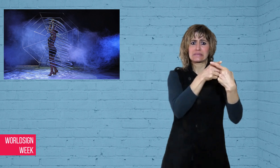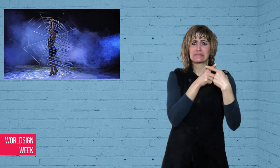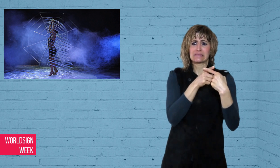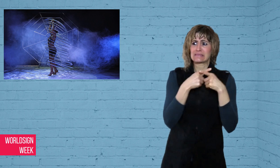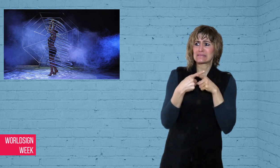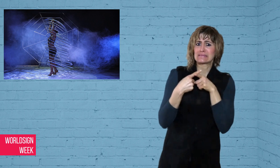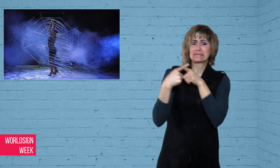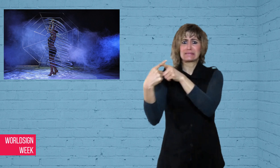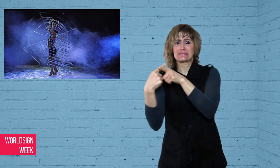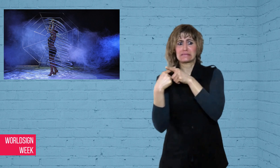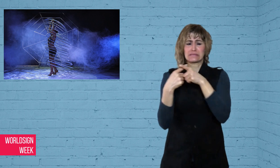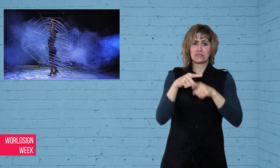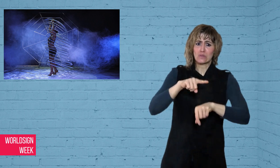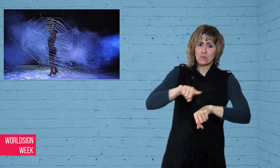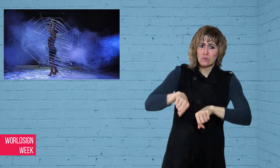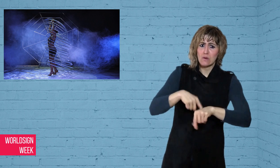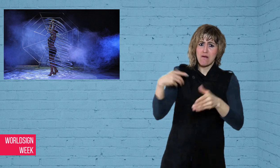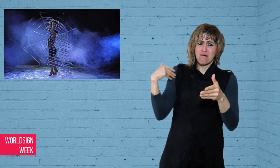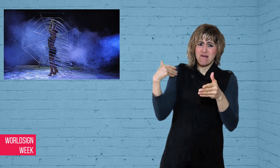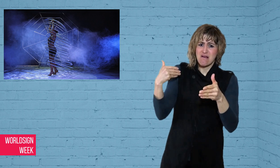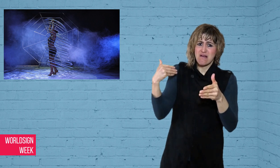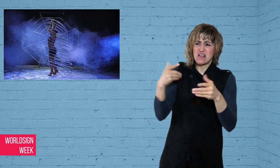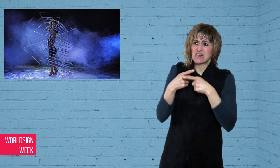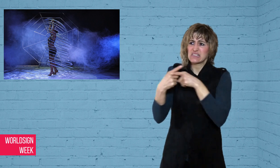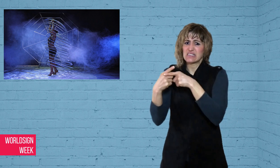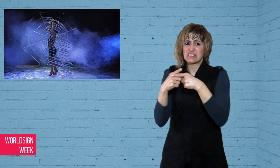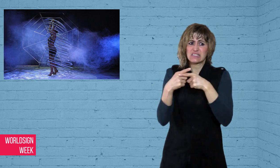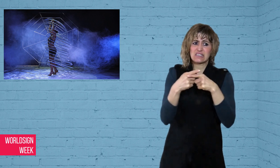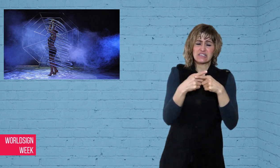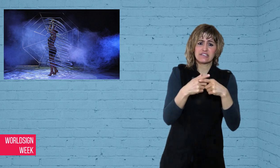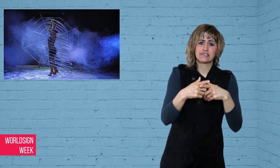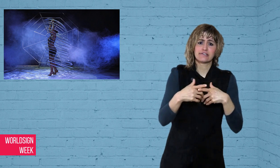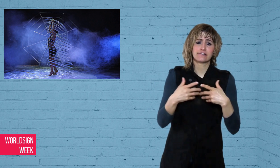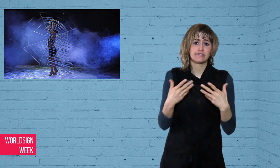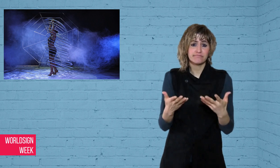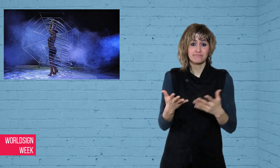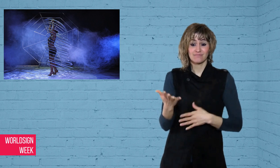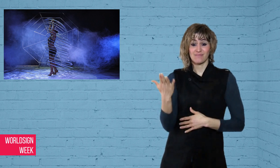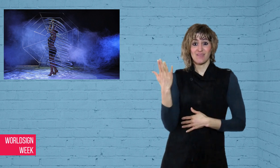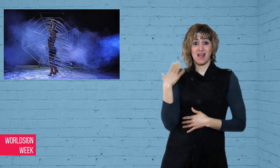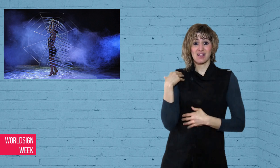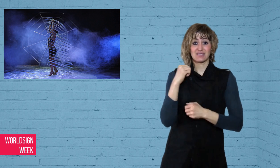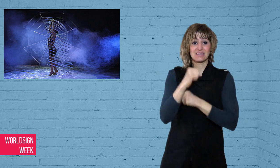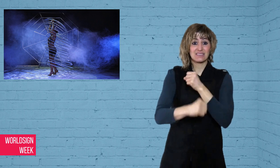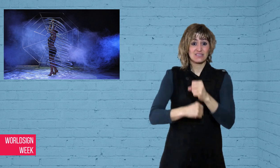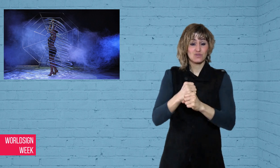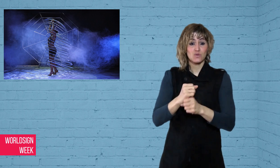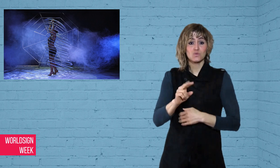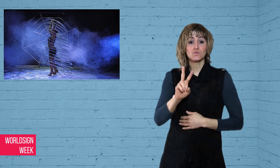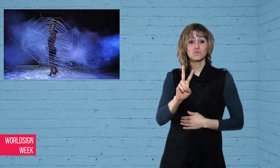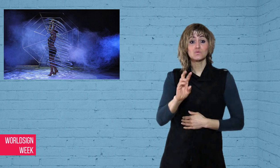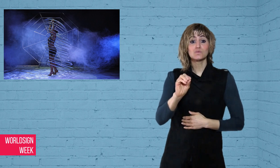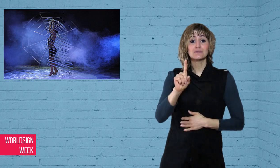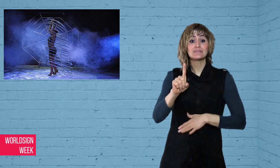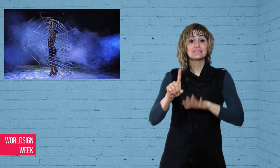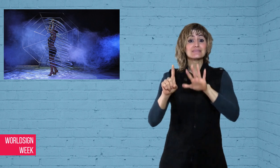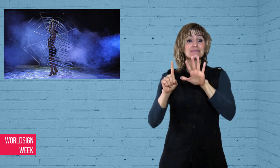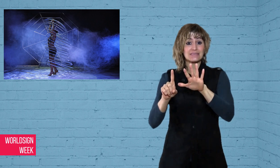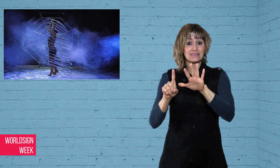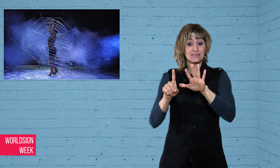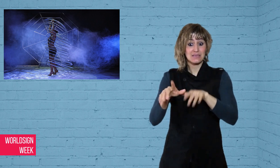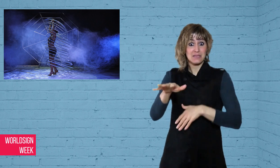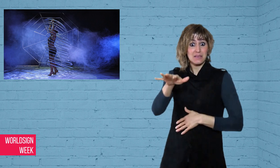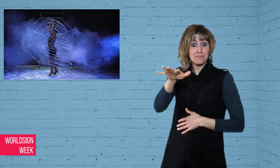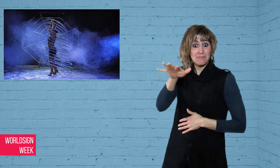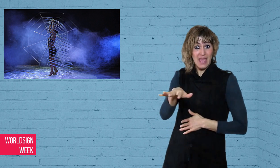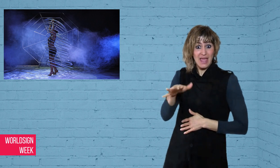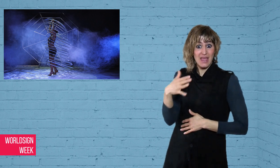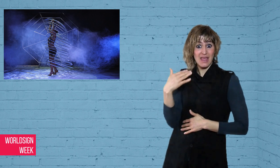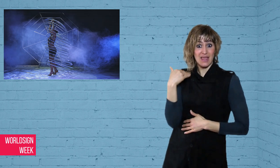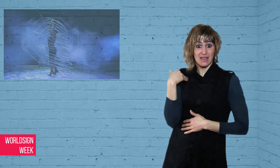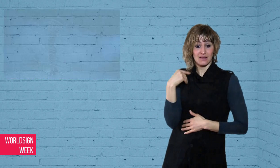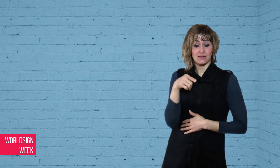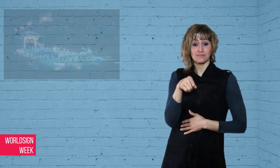The circus stopped using elephants last May 2016.